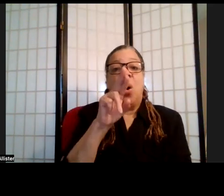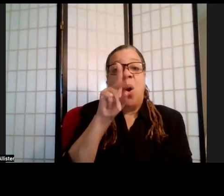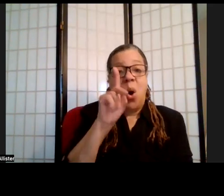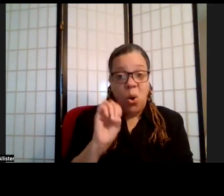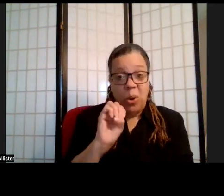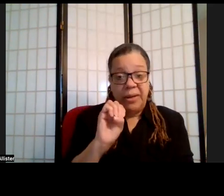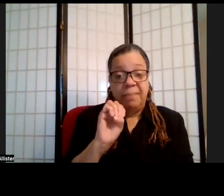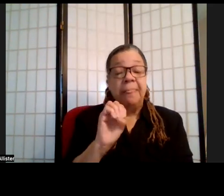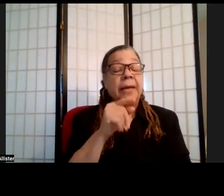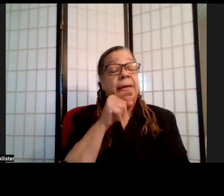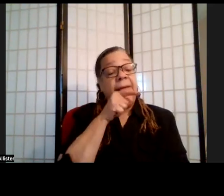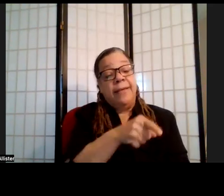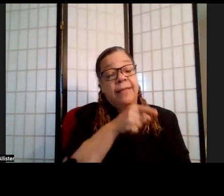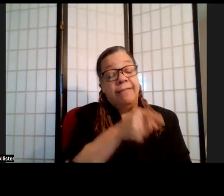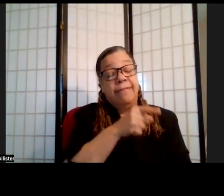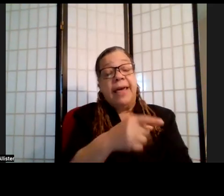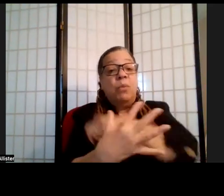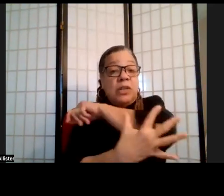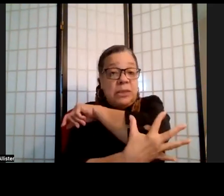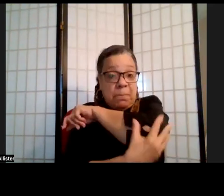by the-- was insulted by the report issued by the local Health authorities,